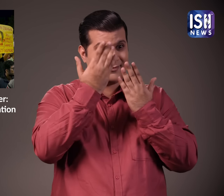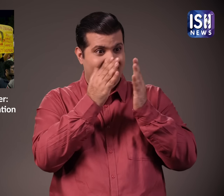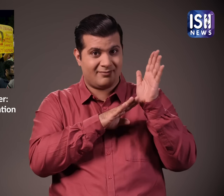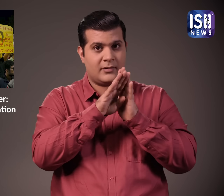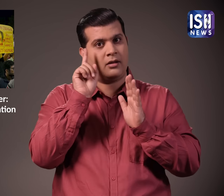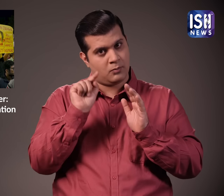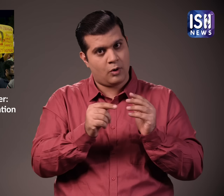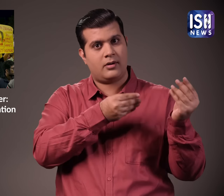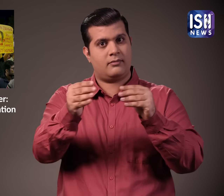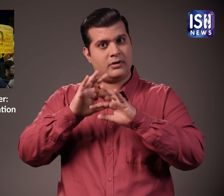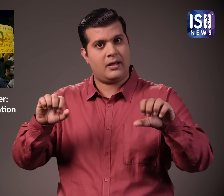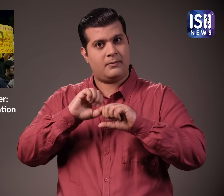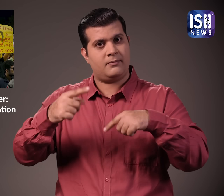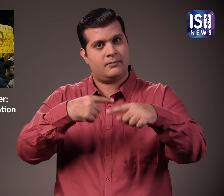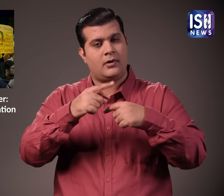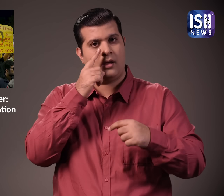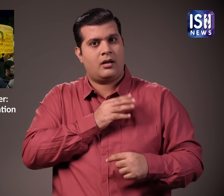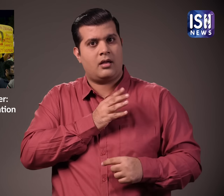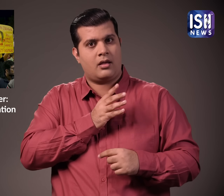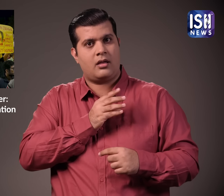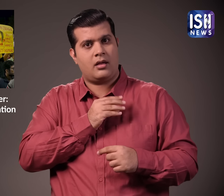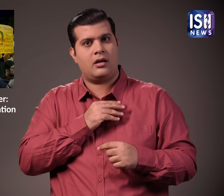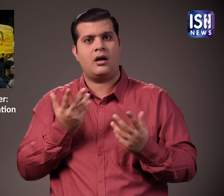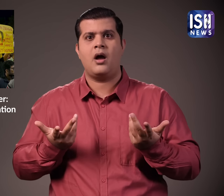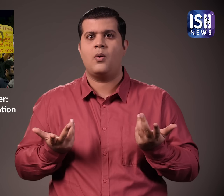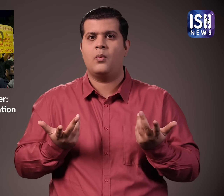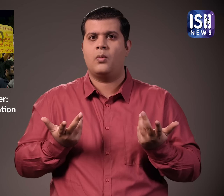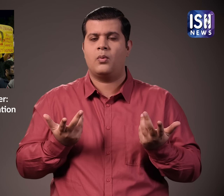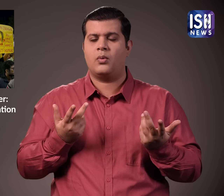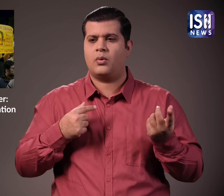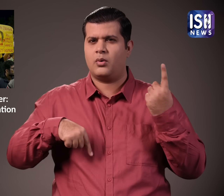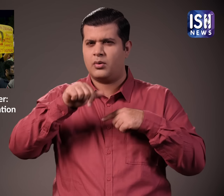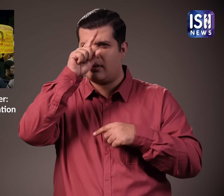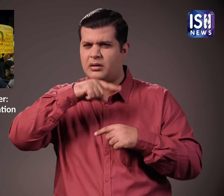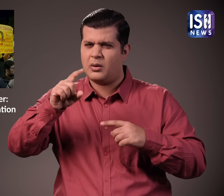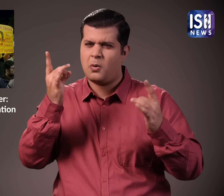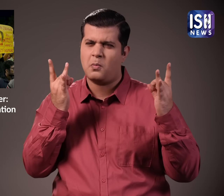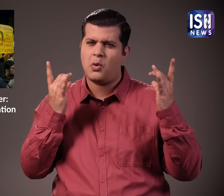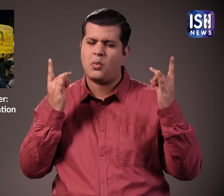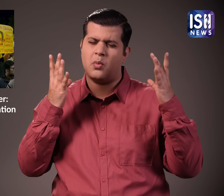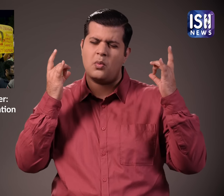if a girl wants to go out and study? Is she going to always be raped? Does she always need to be in fear?